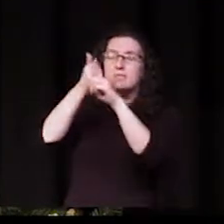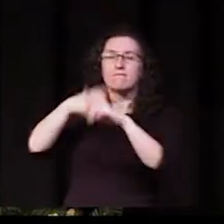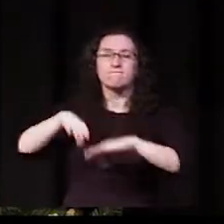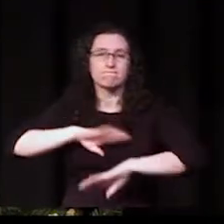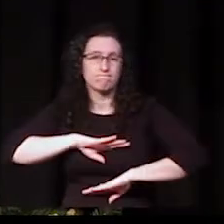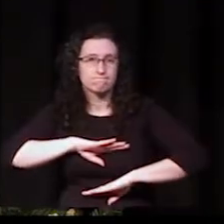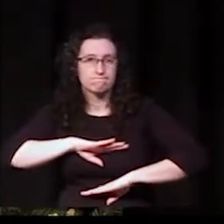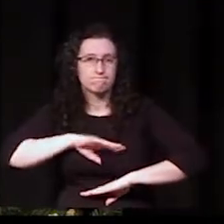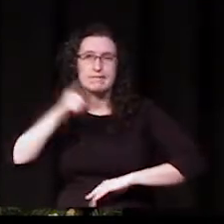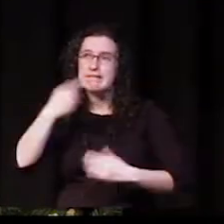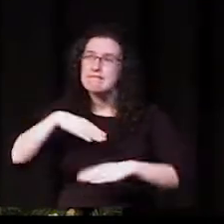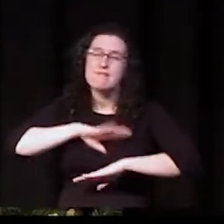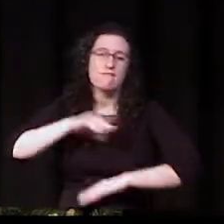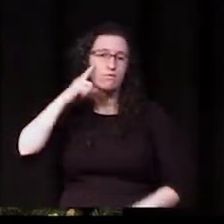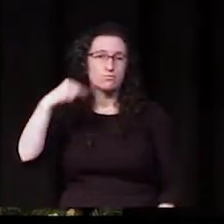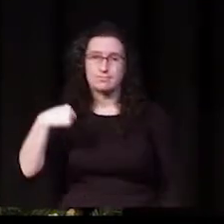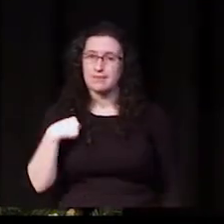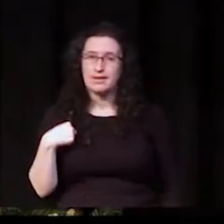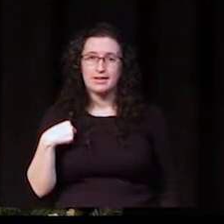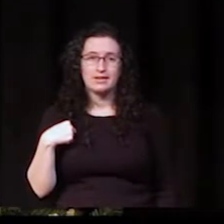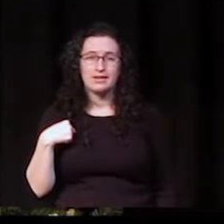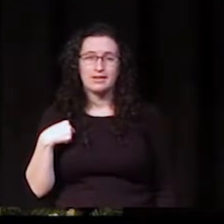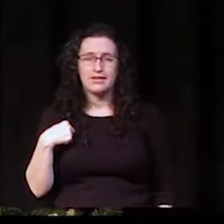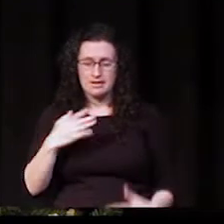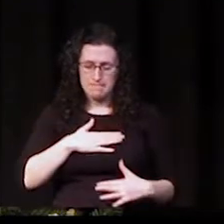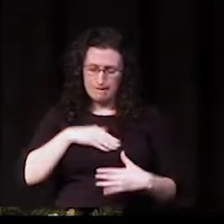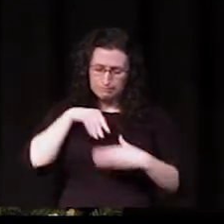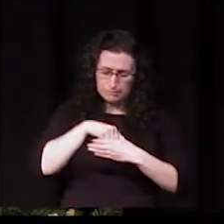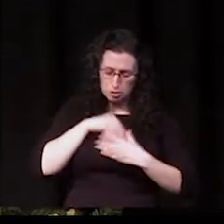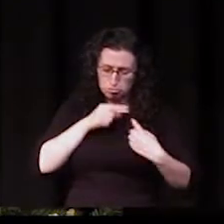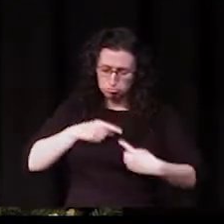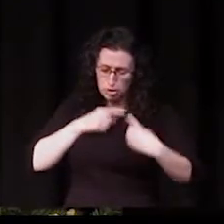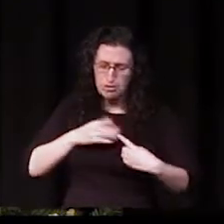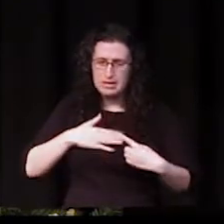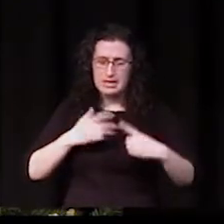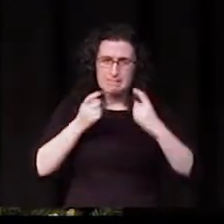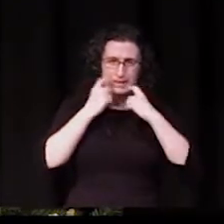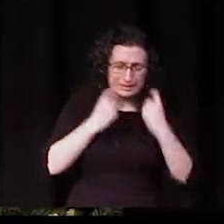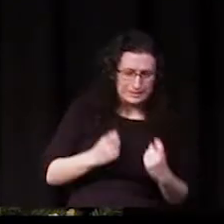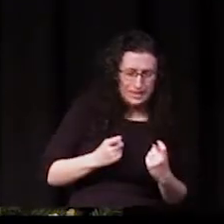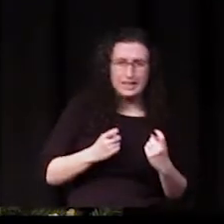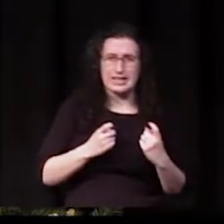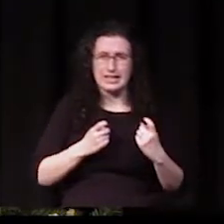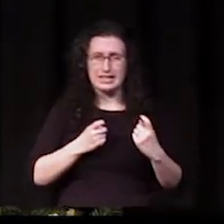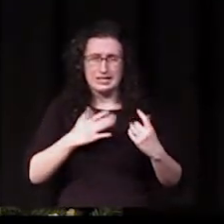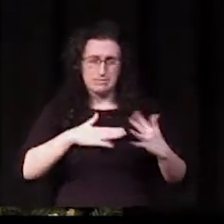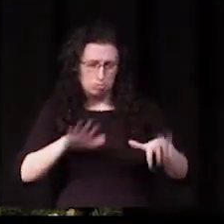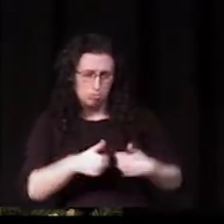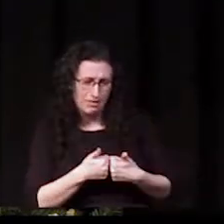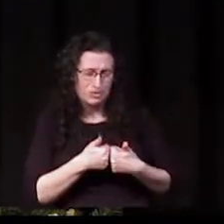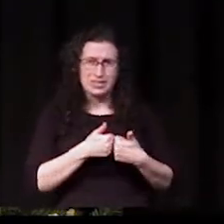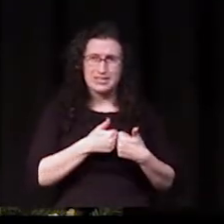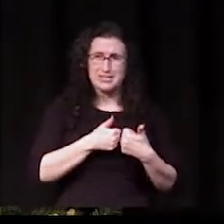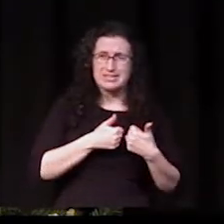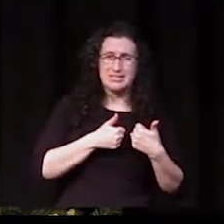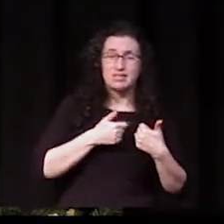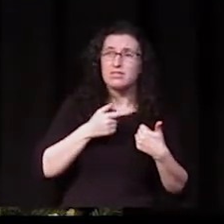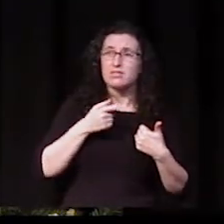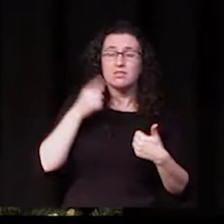He is enough for me, and my inner struggles, and the sin that I can see, and the challenges I have in my life, and He is enough for you.